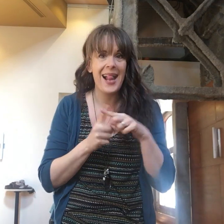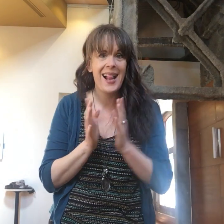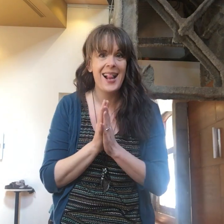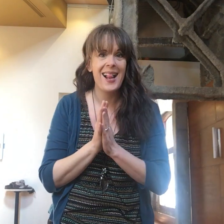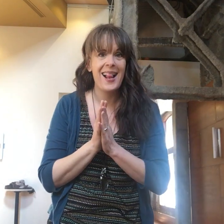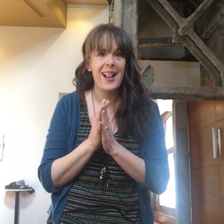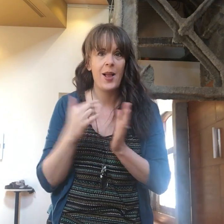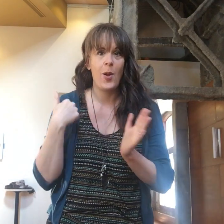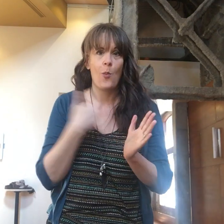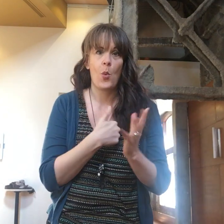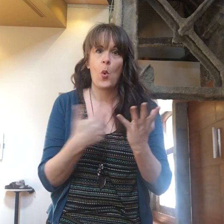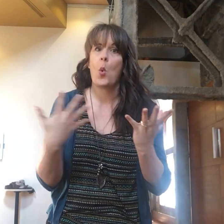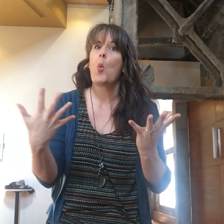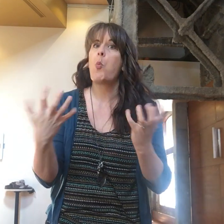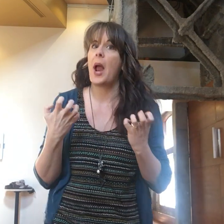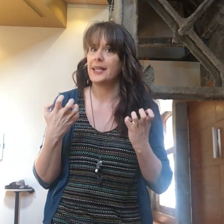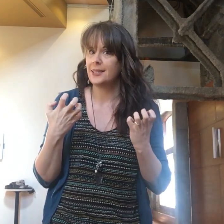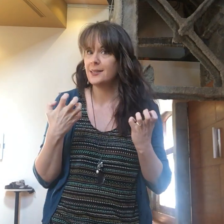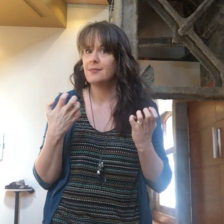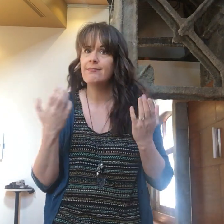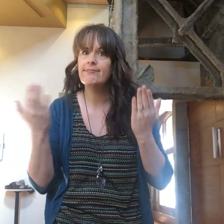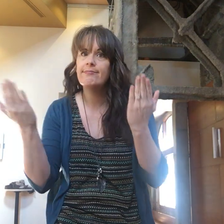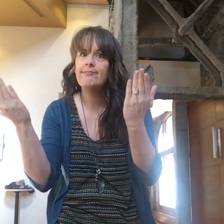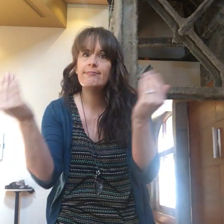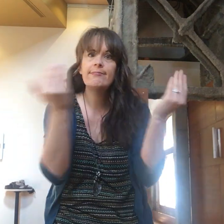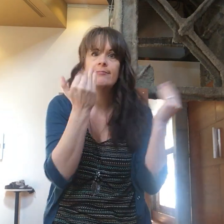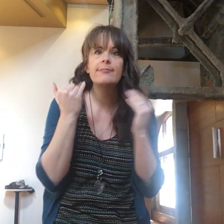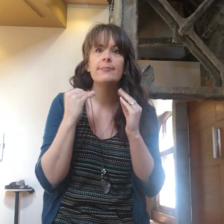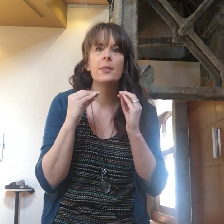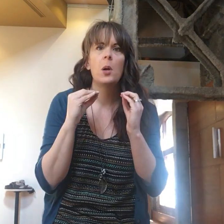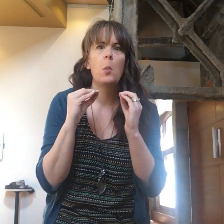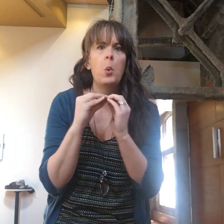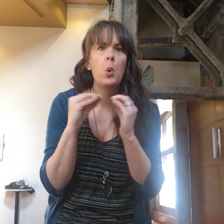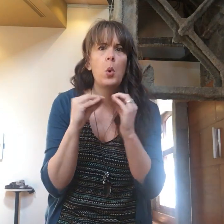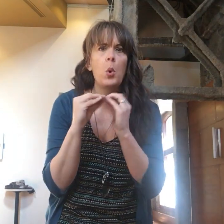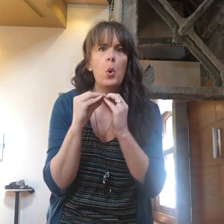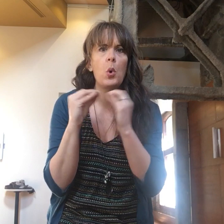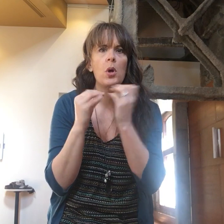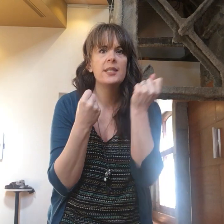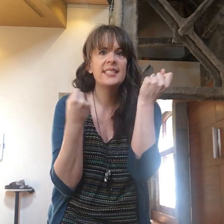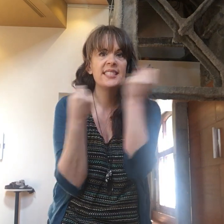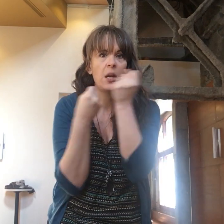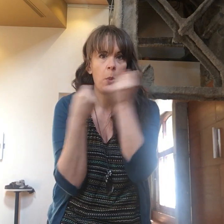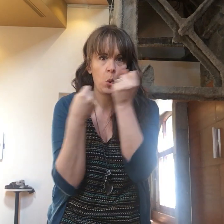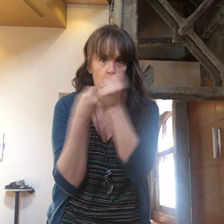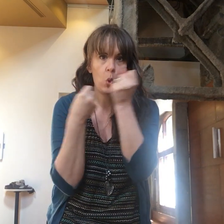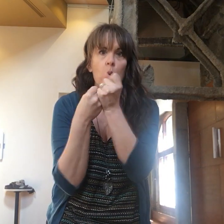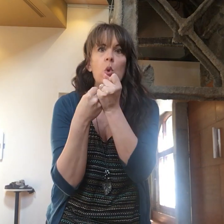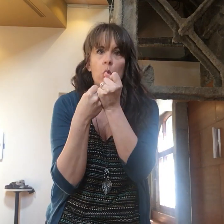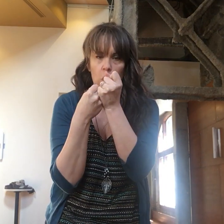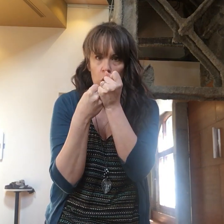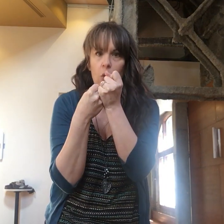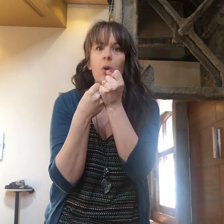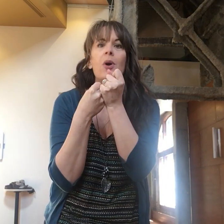PLUS! We want to earn more sponsors.